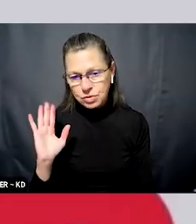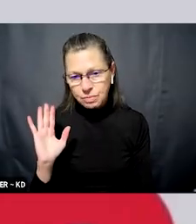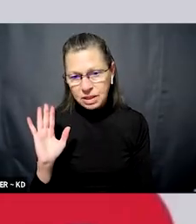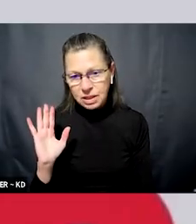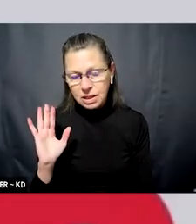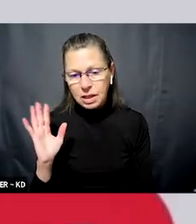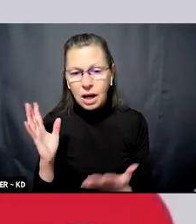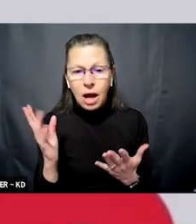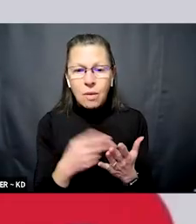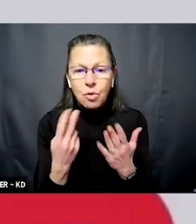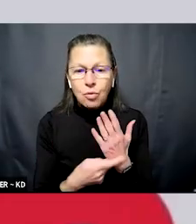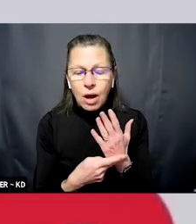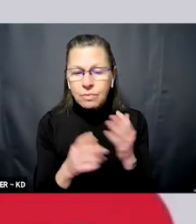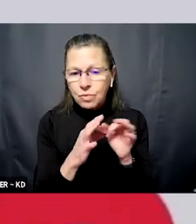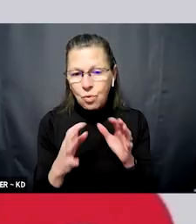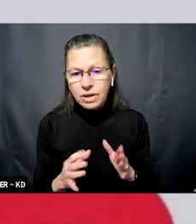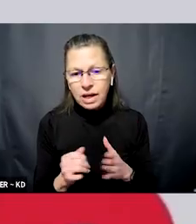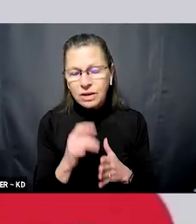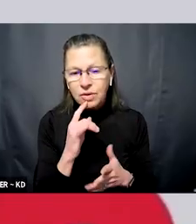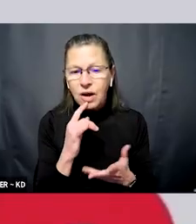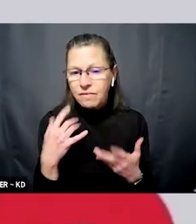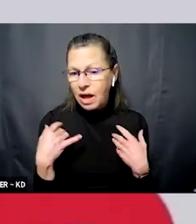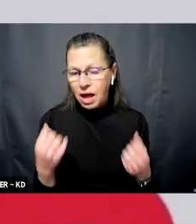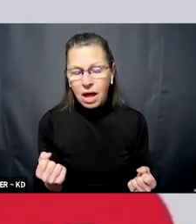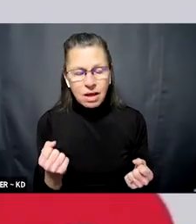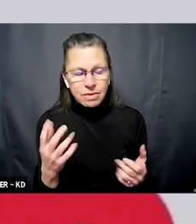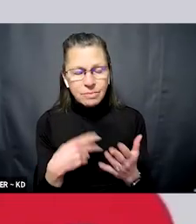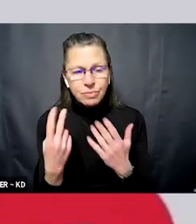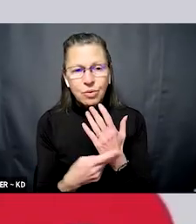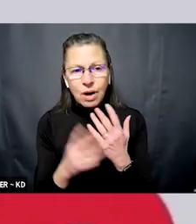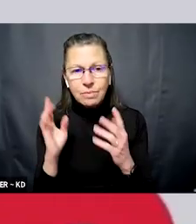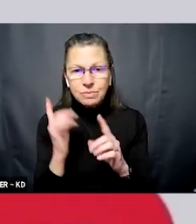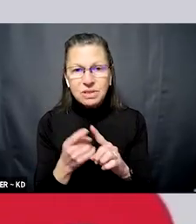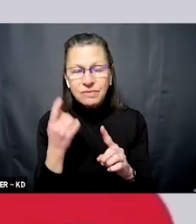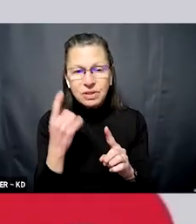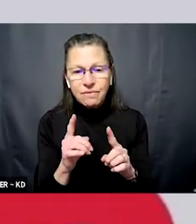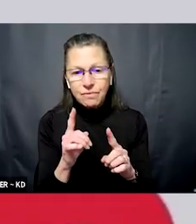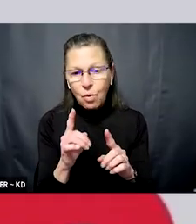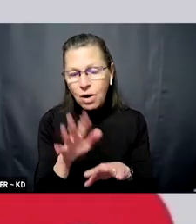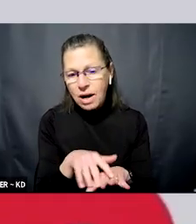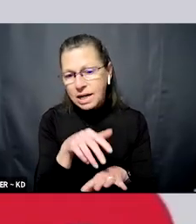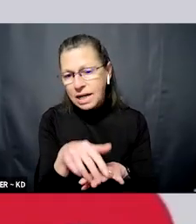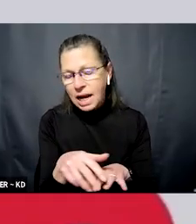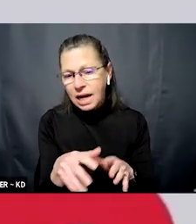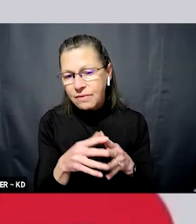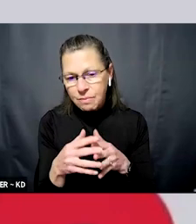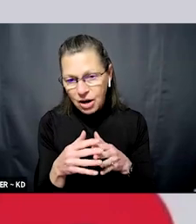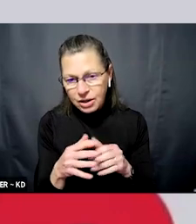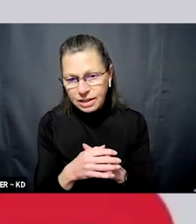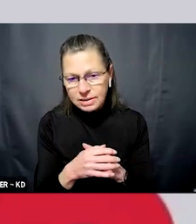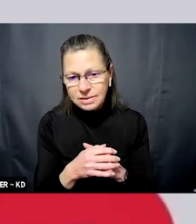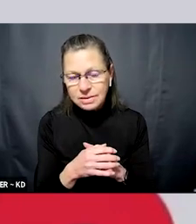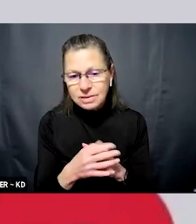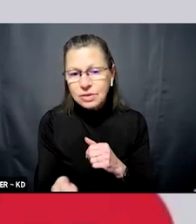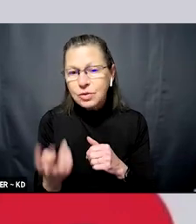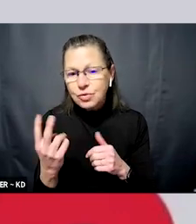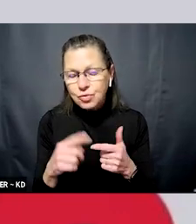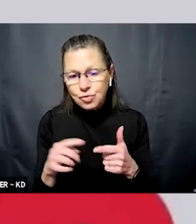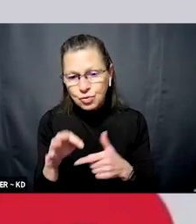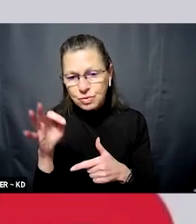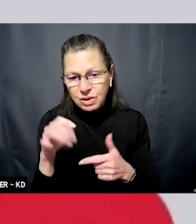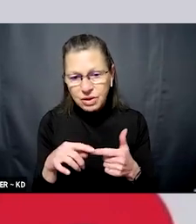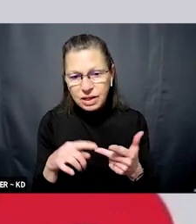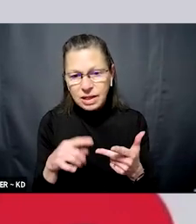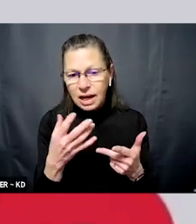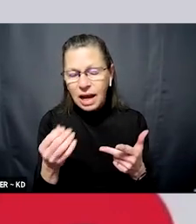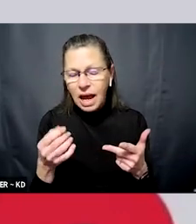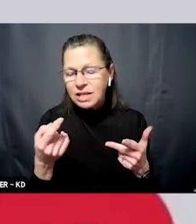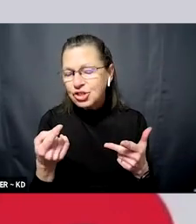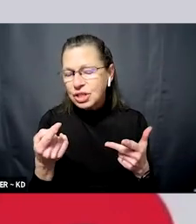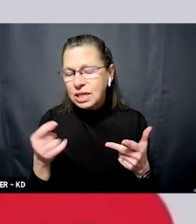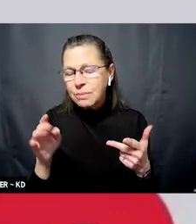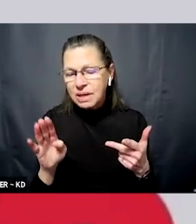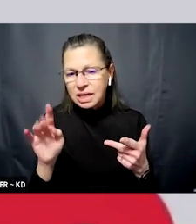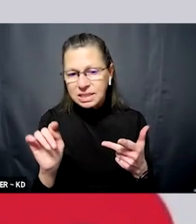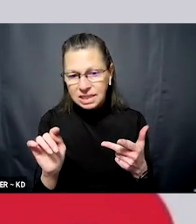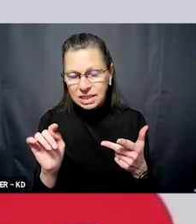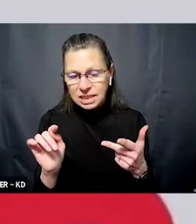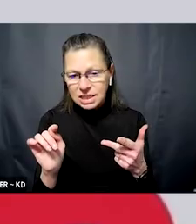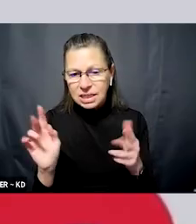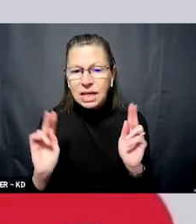coordinator of a health program specifically for Native American two spirit and LGBT individuals,